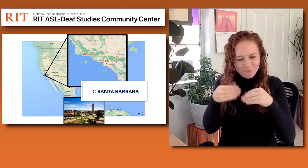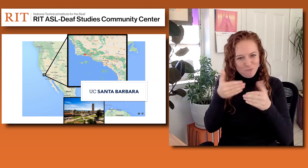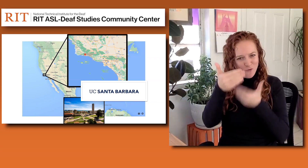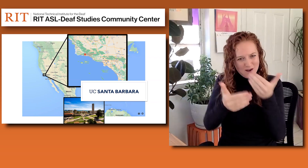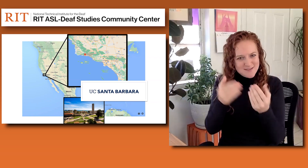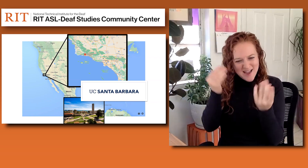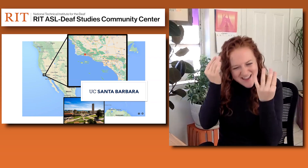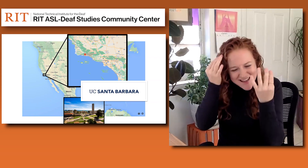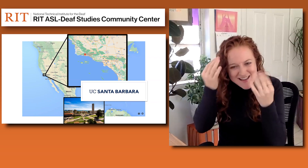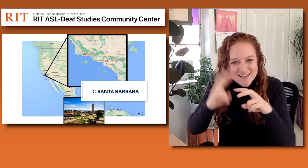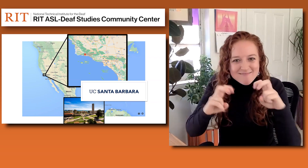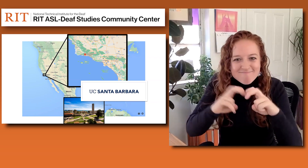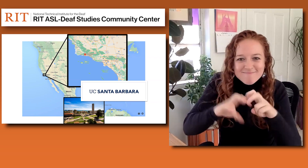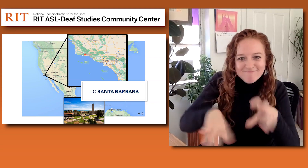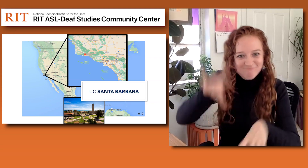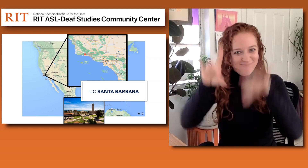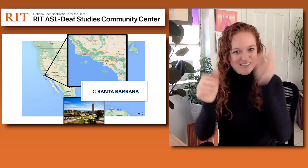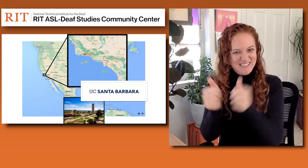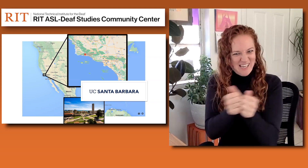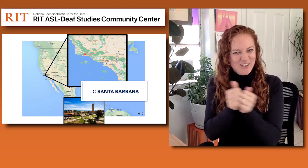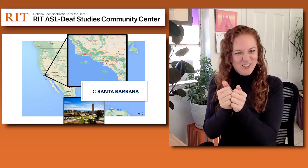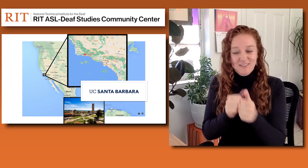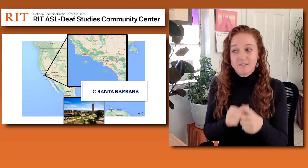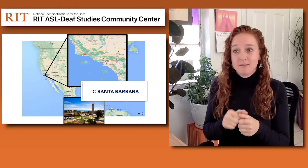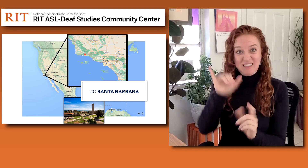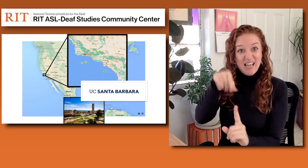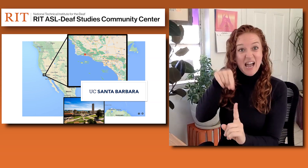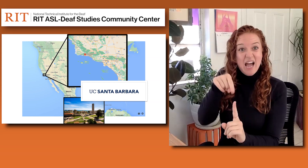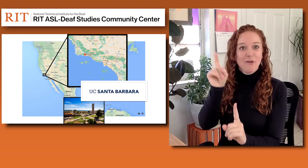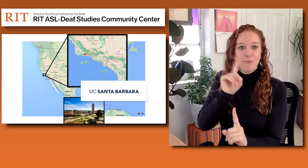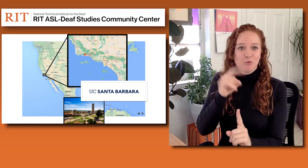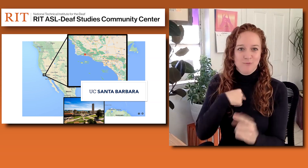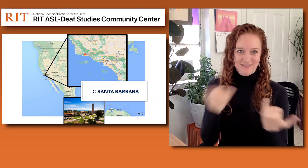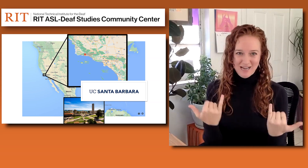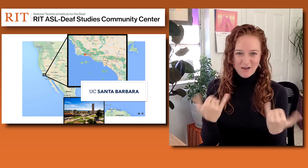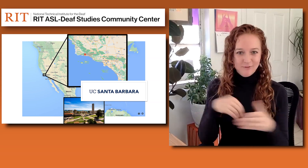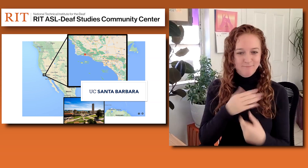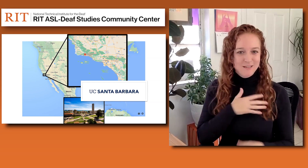So it's fascinating to me that we can work together to talk about these concepts,